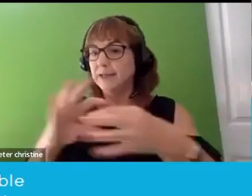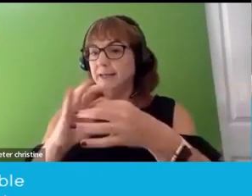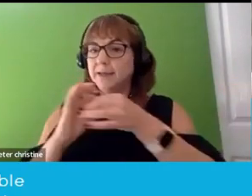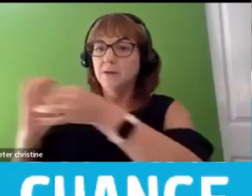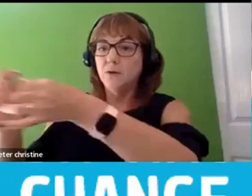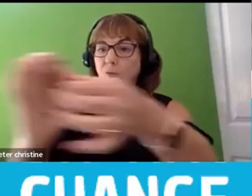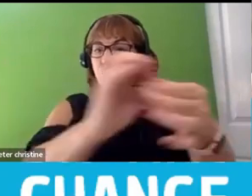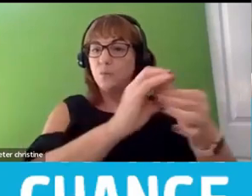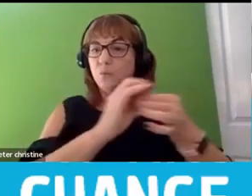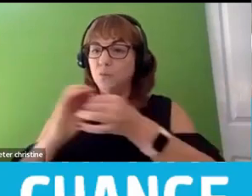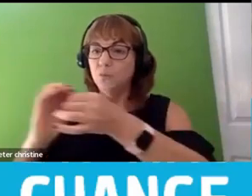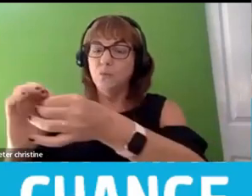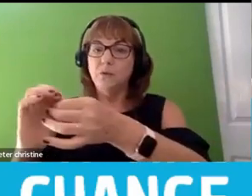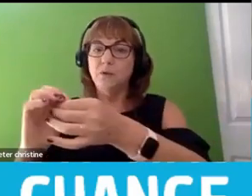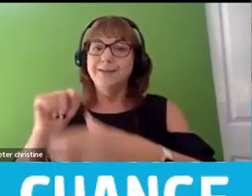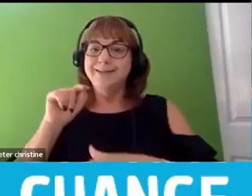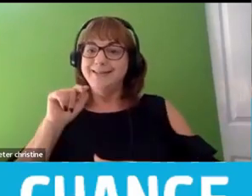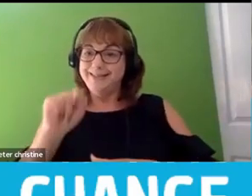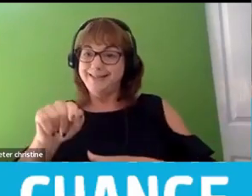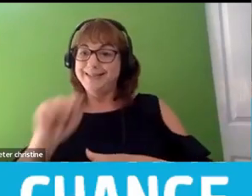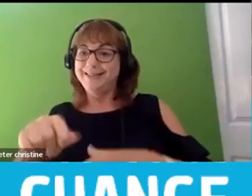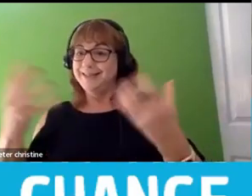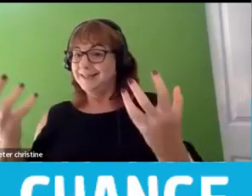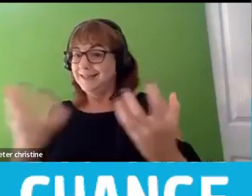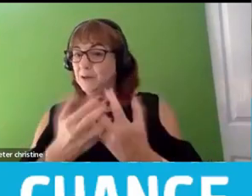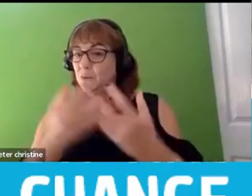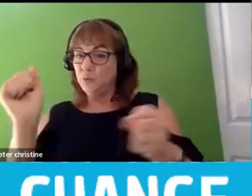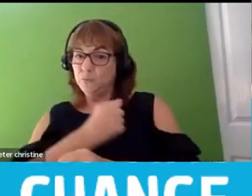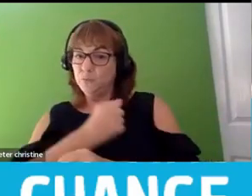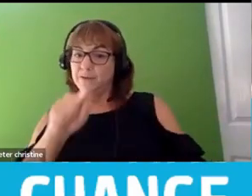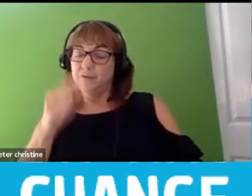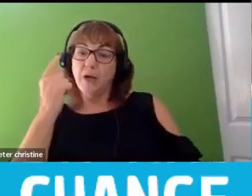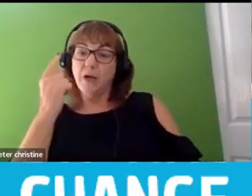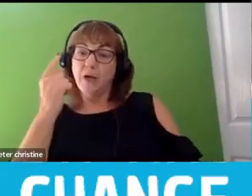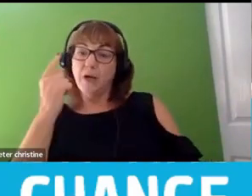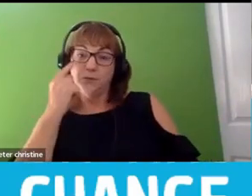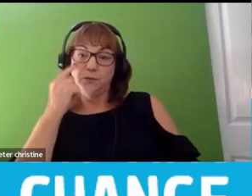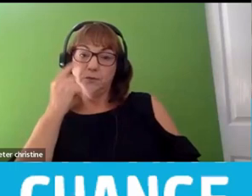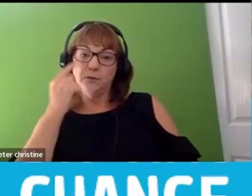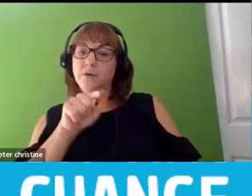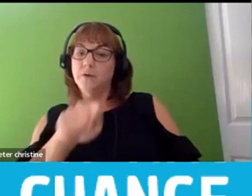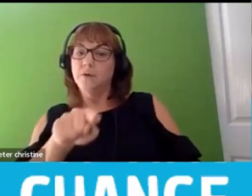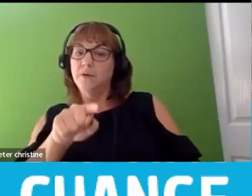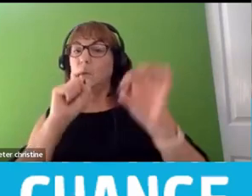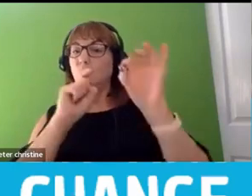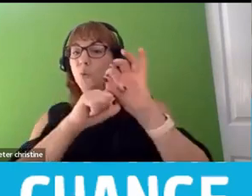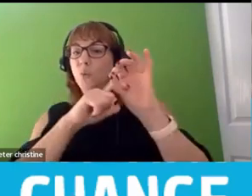and then this is how you do it so you can follow that QR code if you want to, that takes you to the